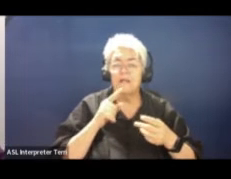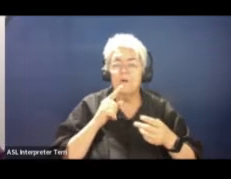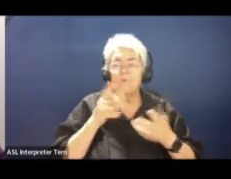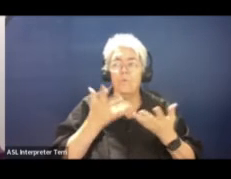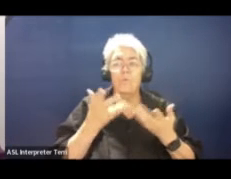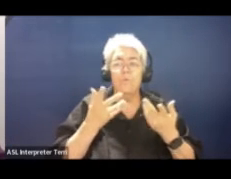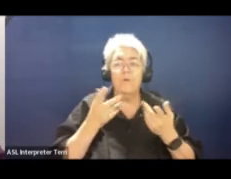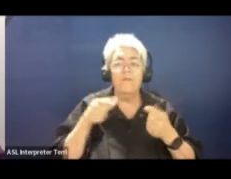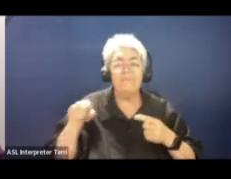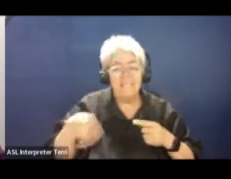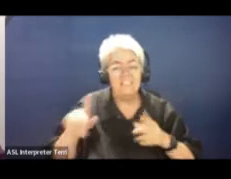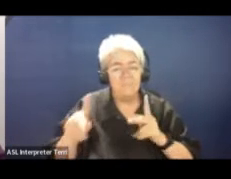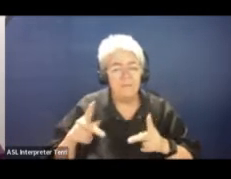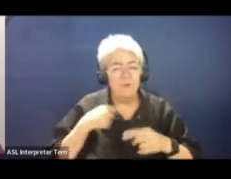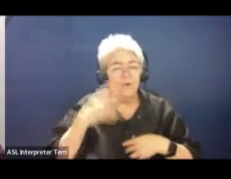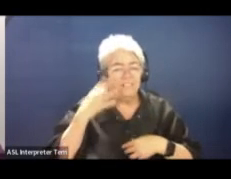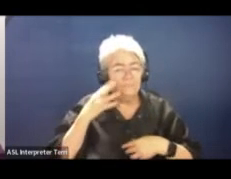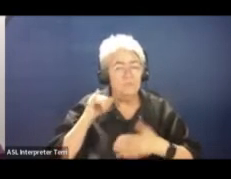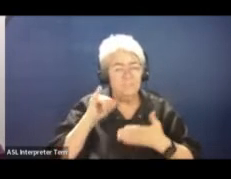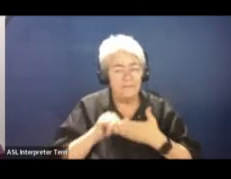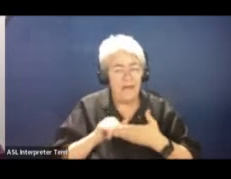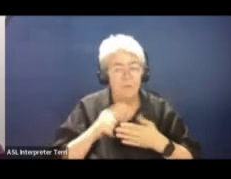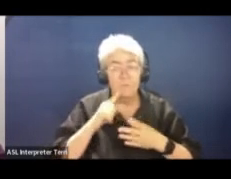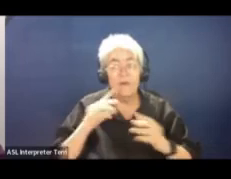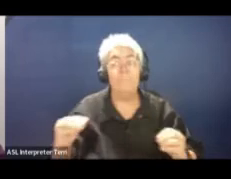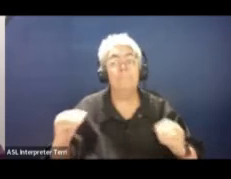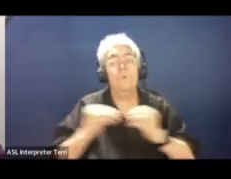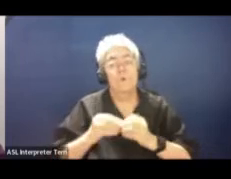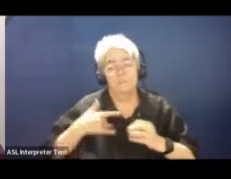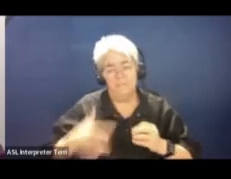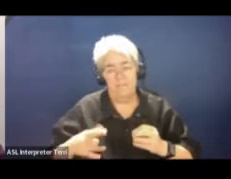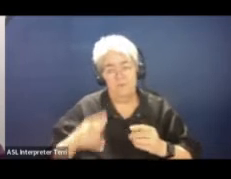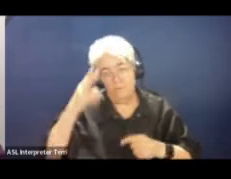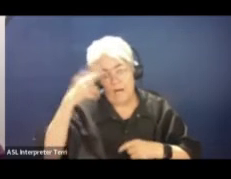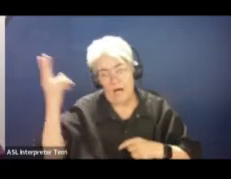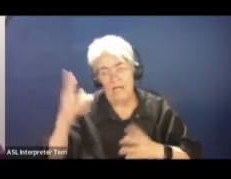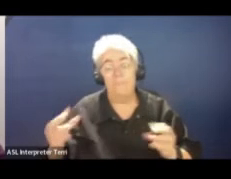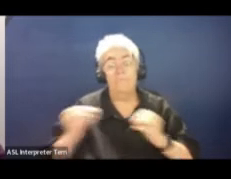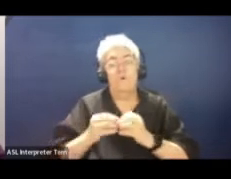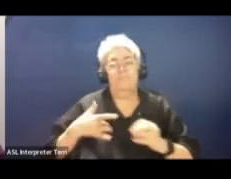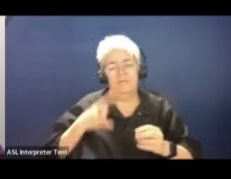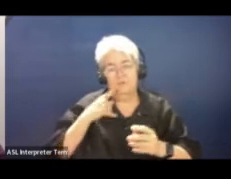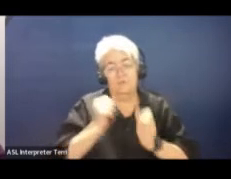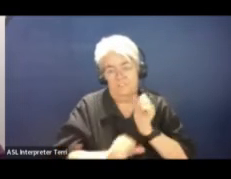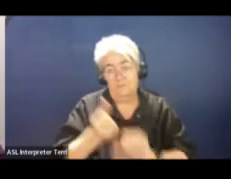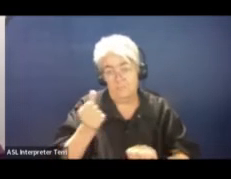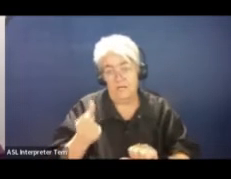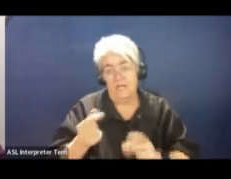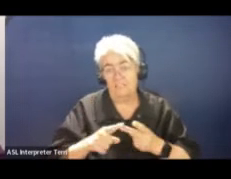population faces with even higher rates of substance use and suicidality. So without oxygen near drowning